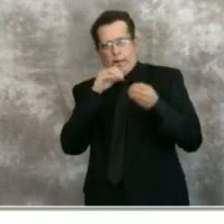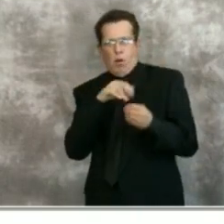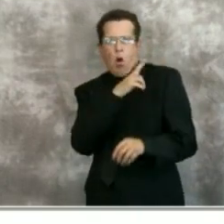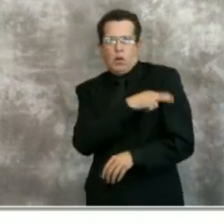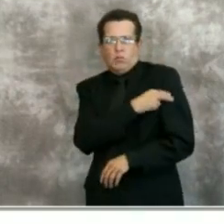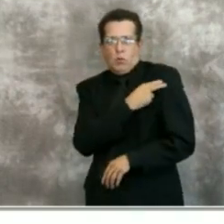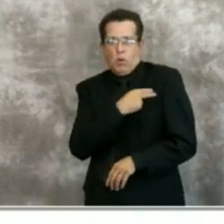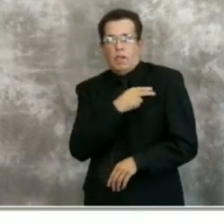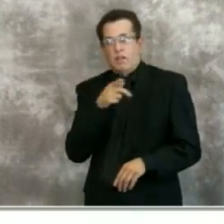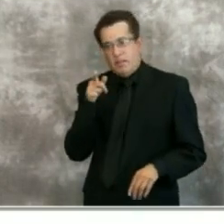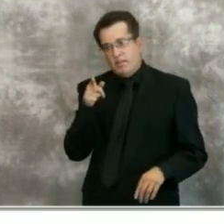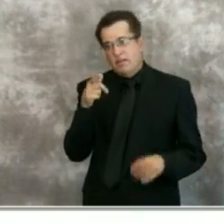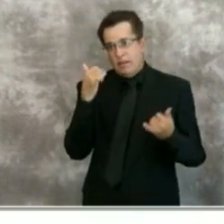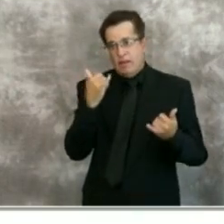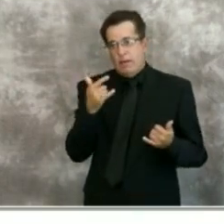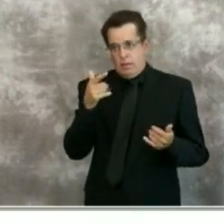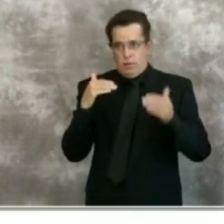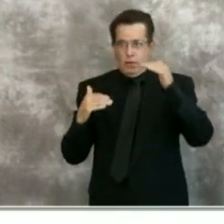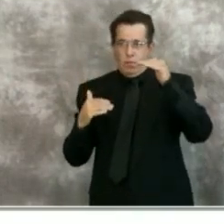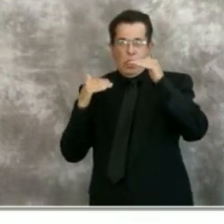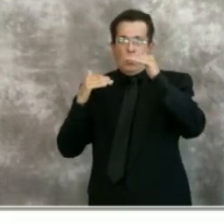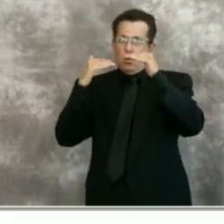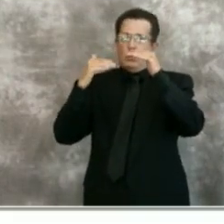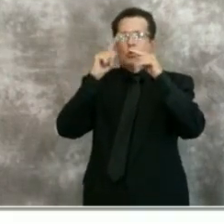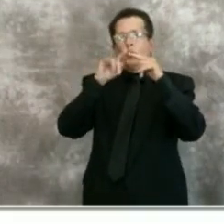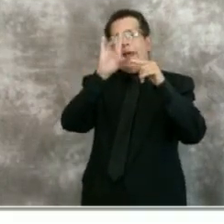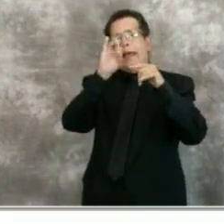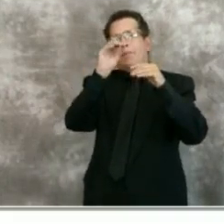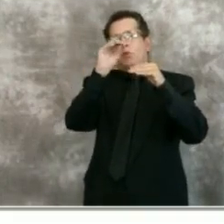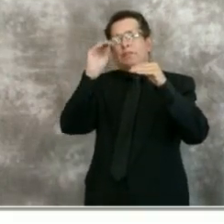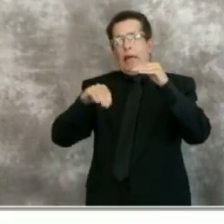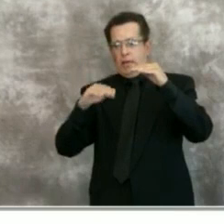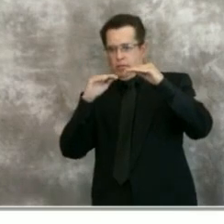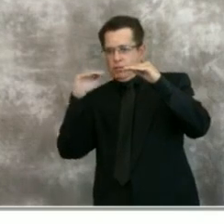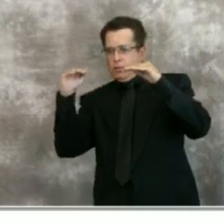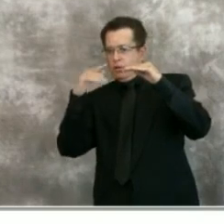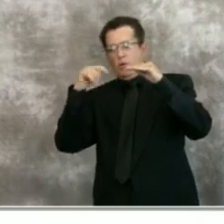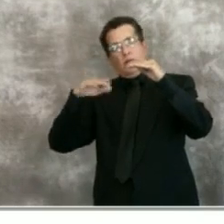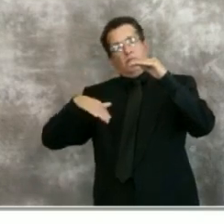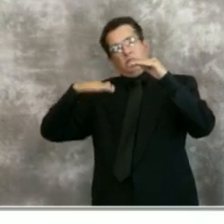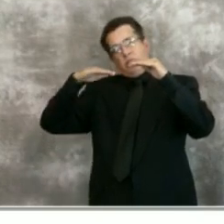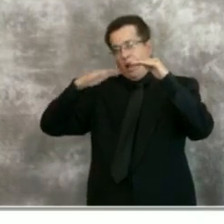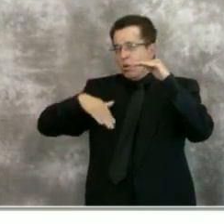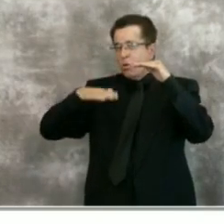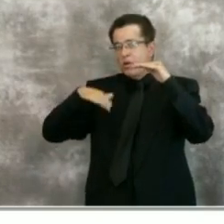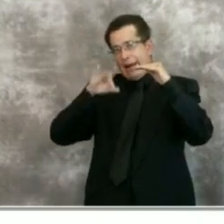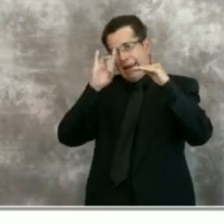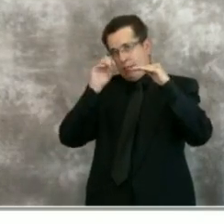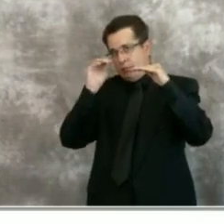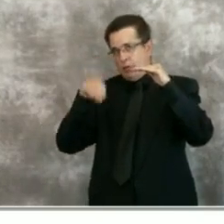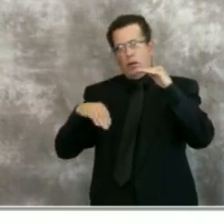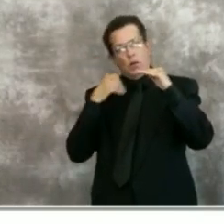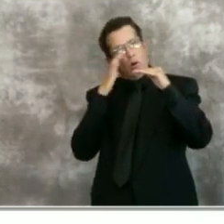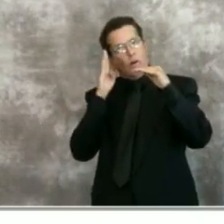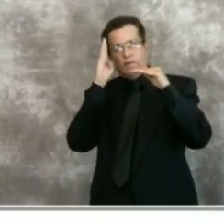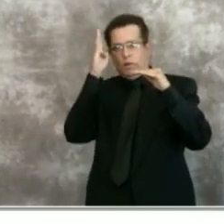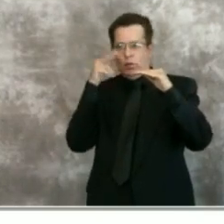UNCHANGED. INCREASE A LITTLE BIT FROM YESTERDAY OF TOTAL HOSPITALIZATIONS AGAIN. WE'RE CREEPING EVER CLOSER TO THAT